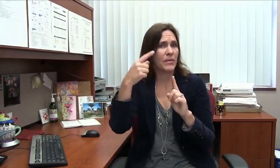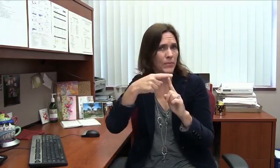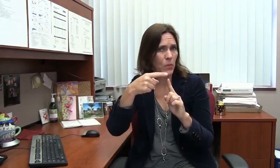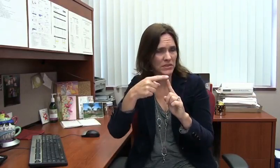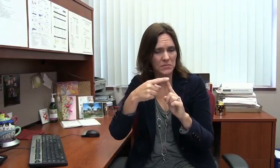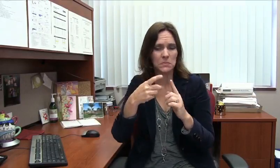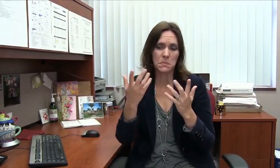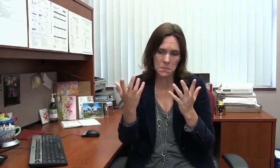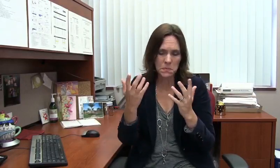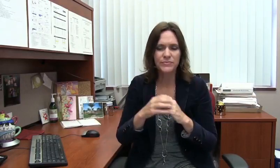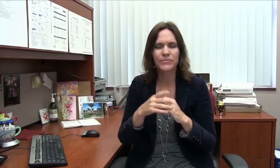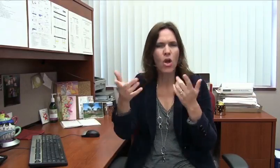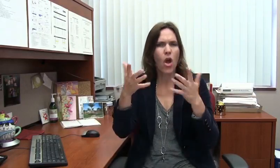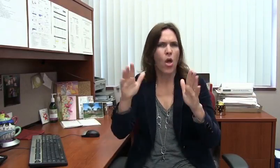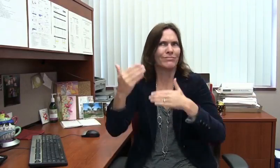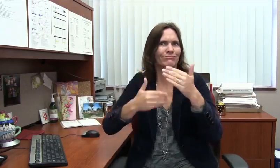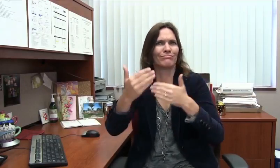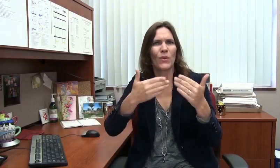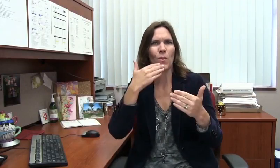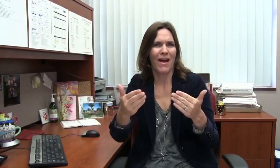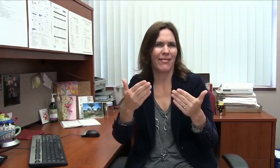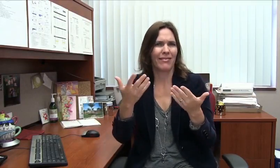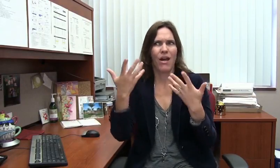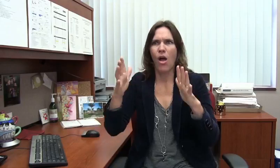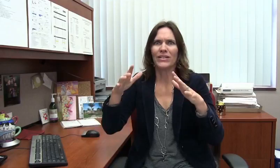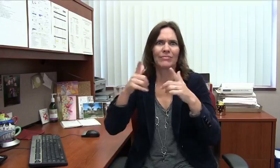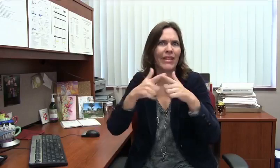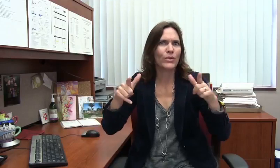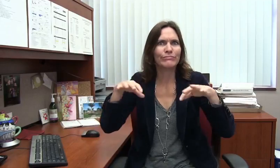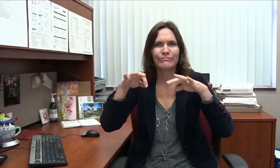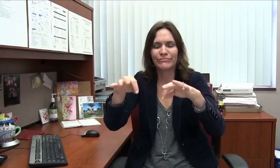but they generally came in with a good command of language.